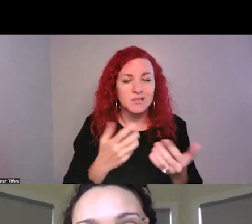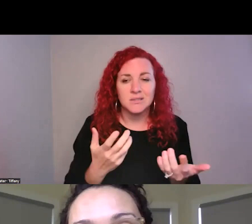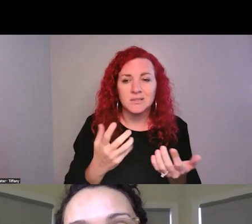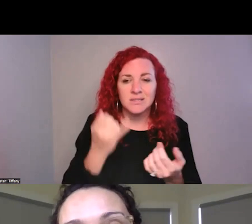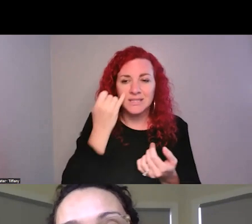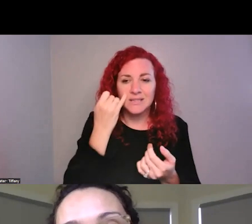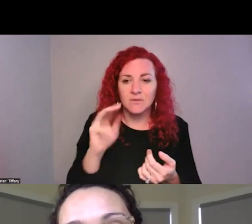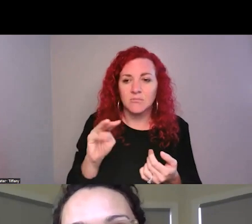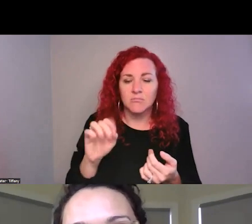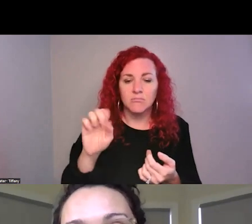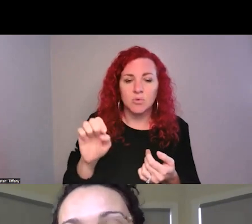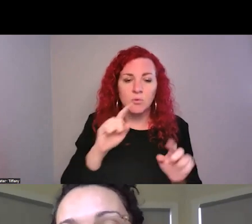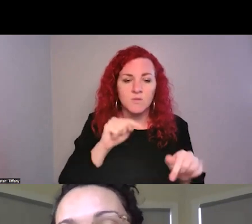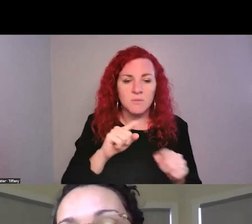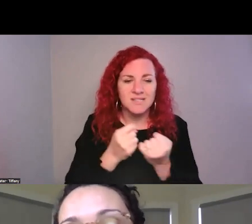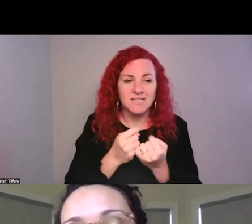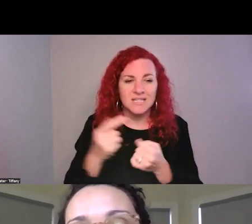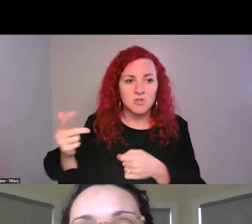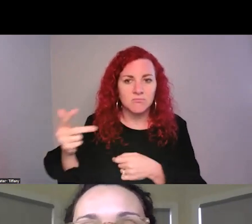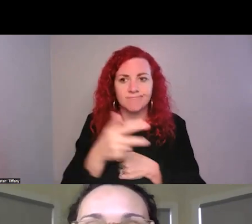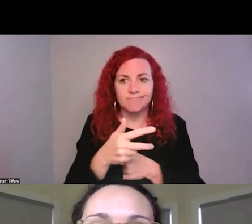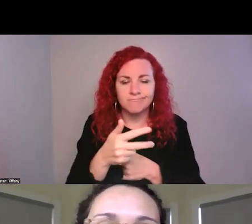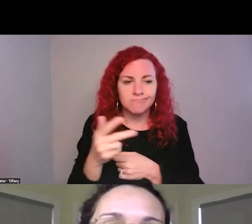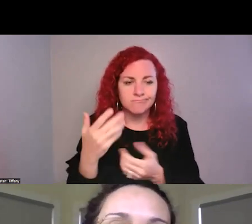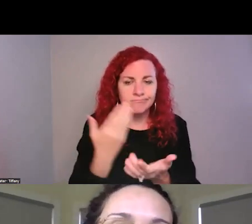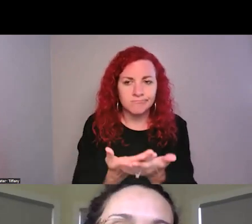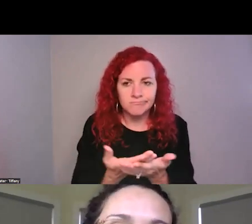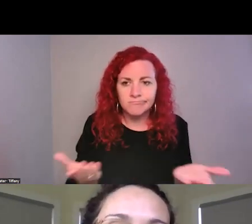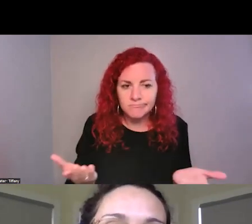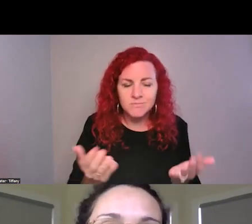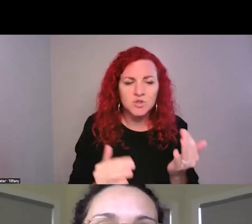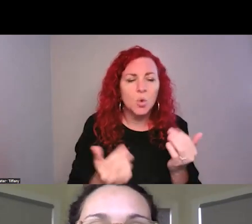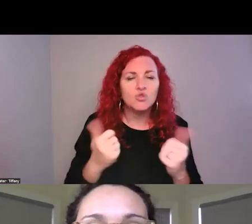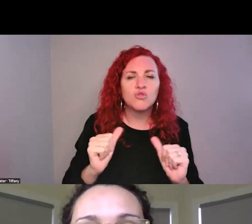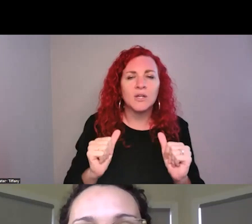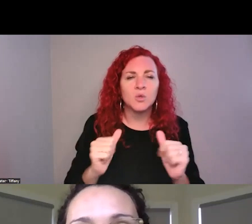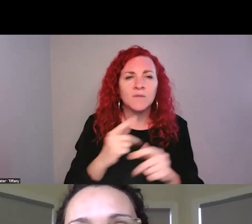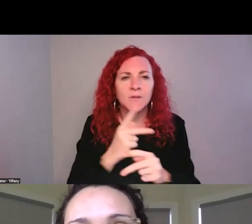TEAMS COMING OUT. SO BALANCING THAT AND LOOKING AT THE NEEDS OF THE JURISDICTION